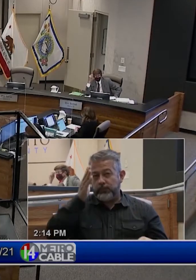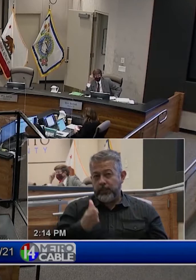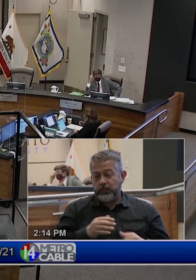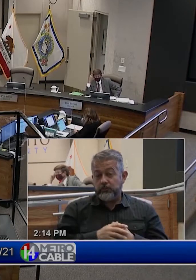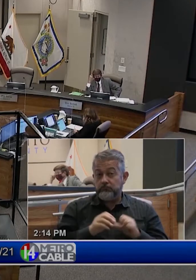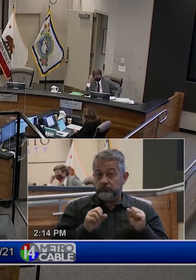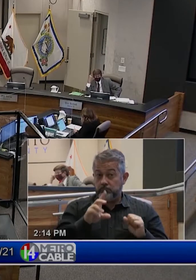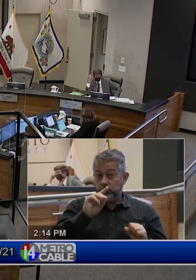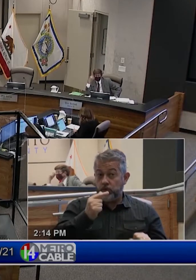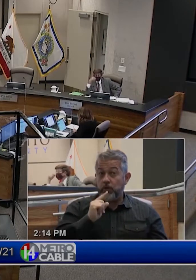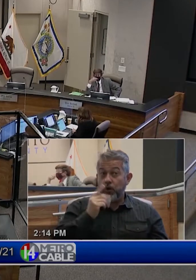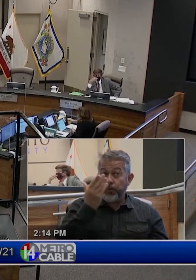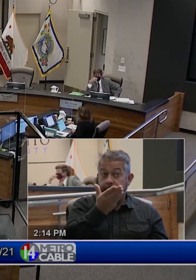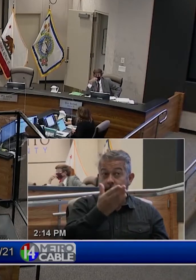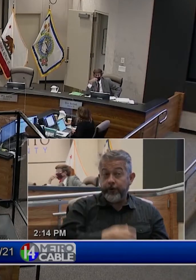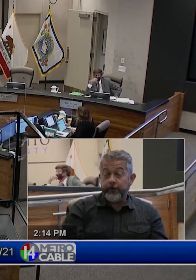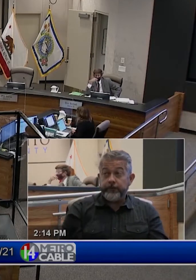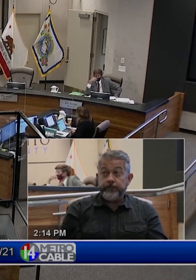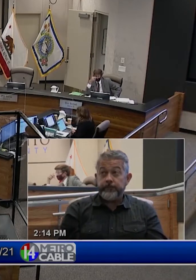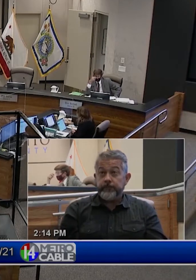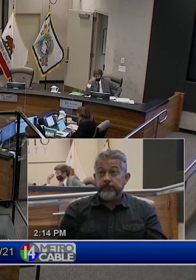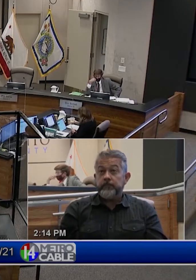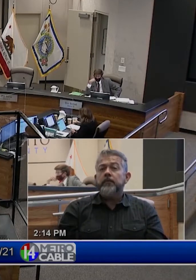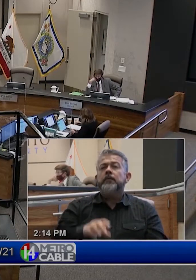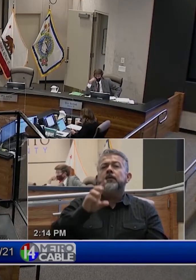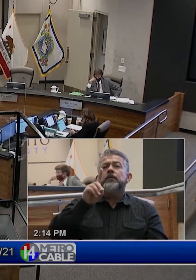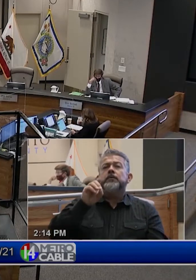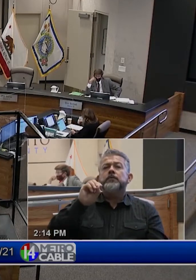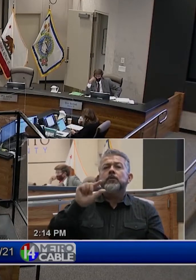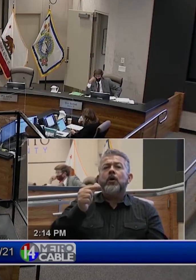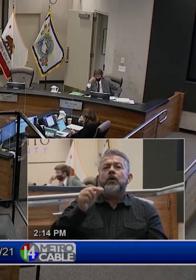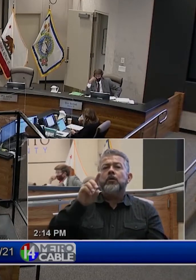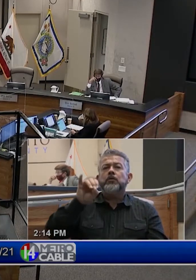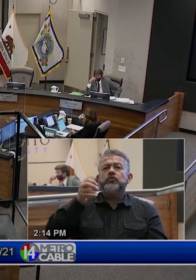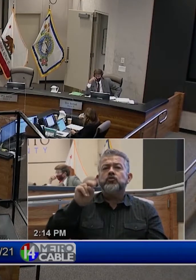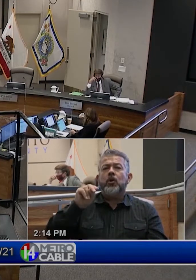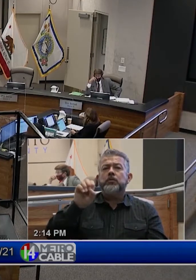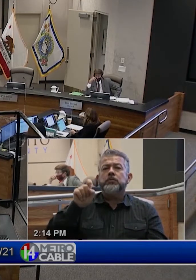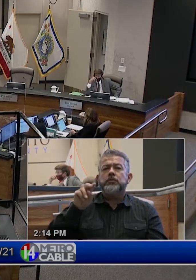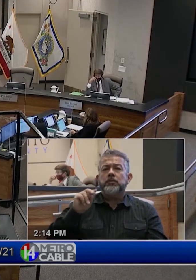YES. YES. YES. >> DOUG JOHNSON. DOUG JOHNSON. ARE YOU PRESENT AND ACCOUNTED ARE YOU PRESENT AND ACCOUNTED FOR, ON THE PHONE? FOR, ON THE PHONE? >> YES. YES. I AM.